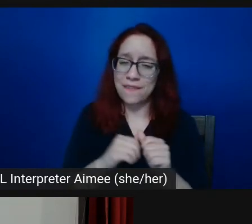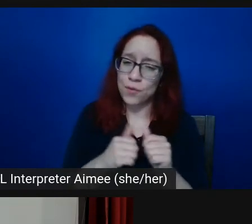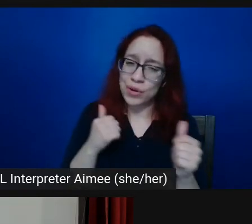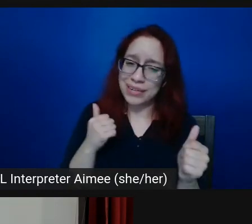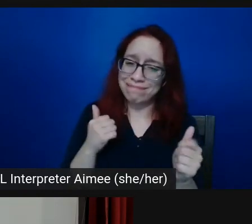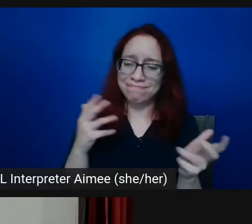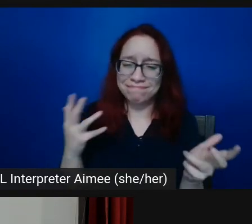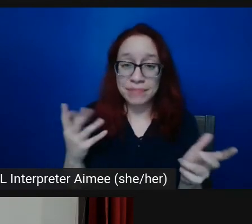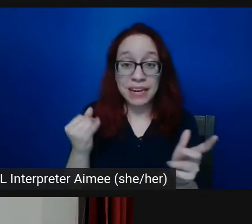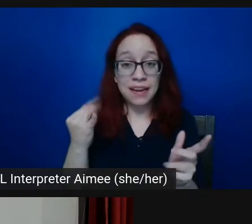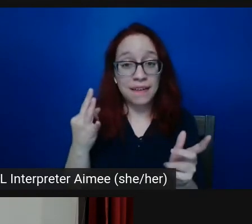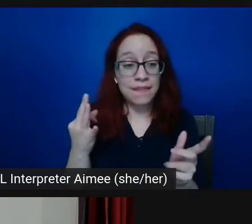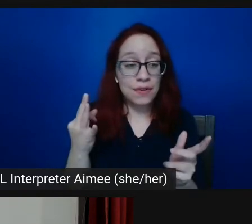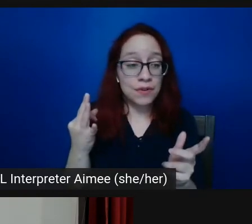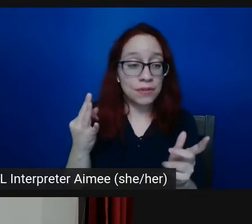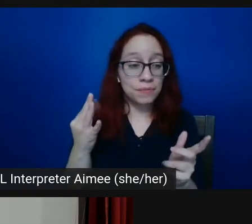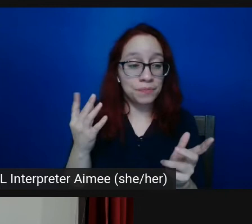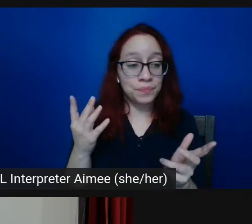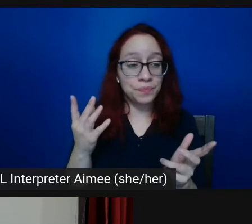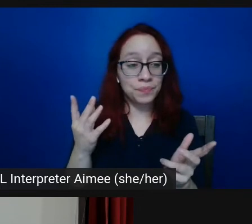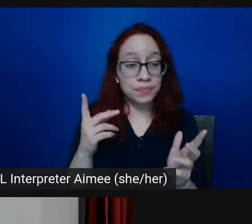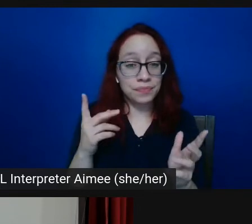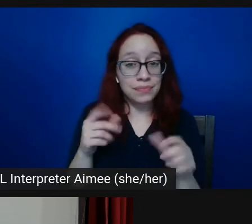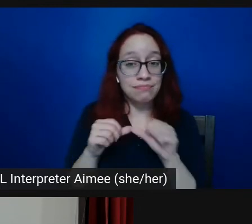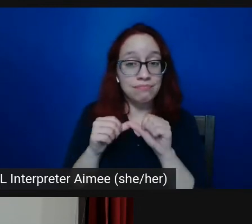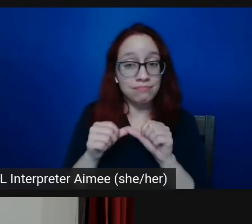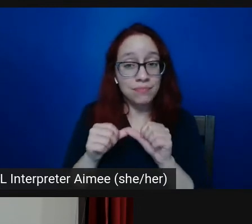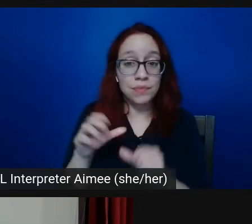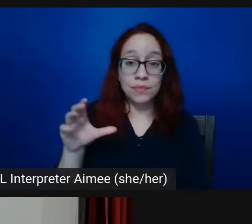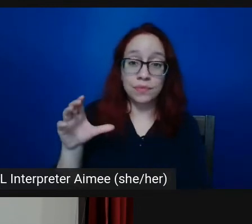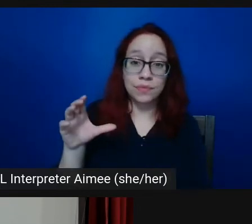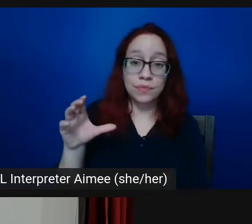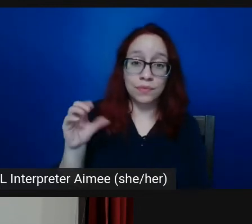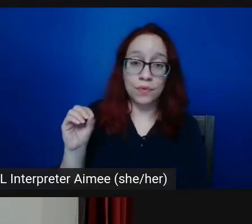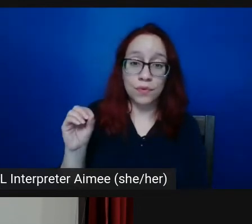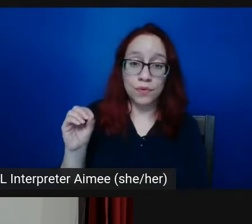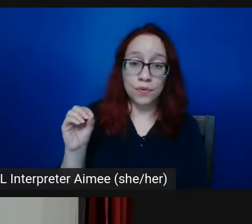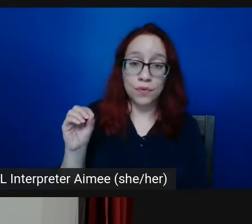If you stick with the core elements, then the chances are you're going